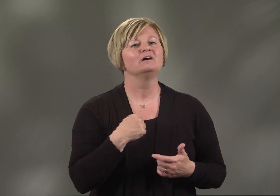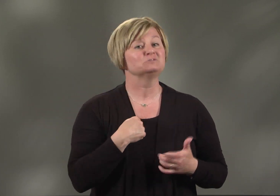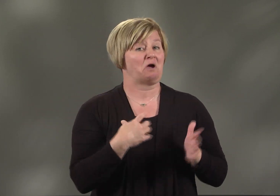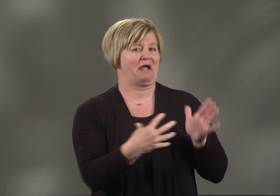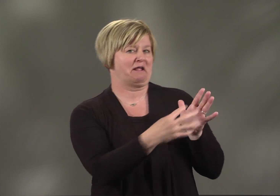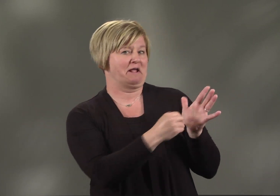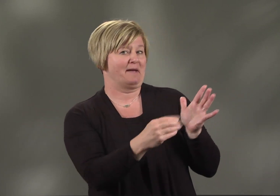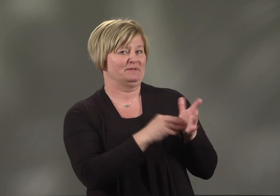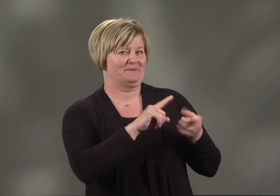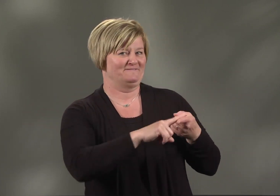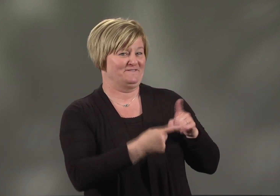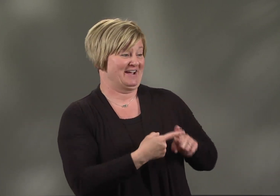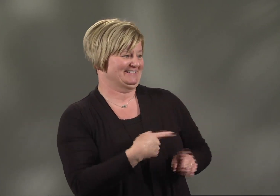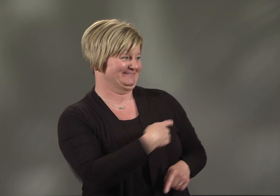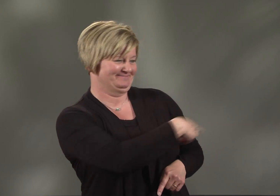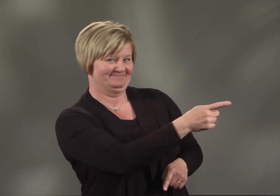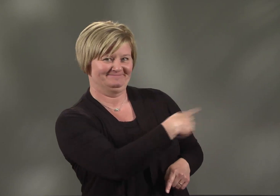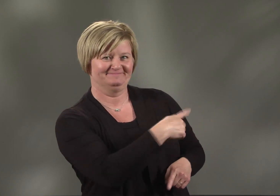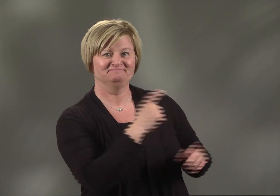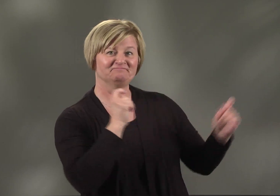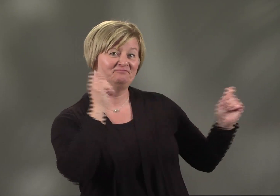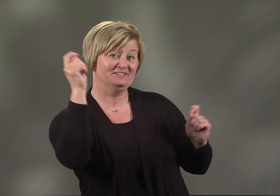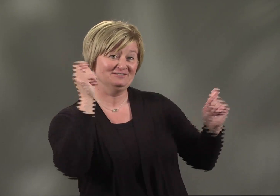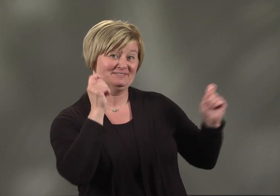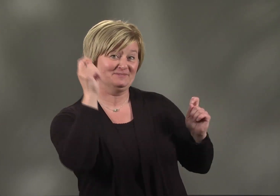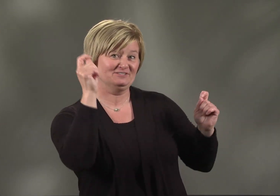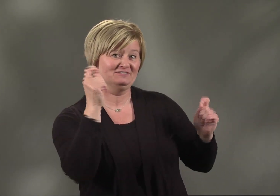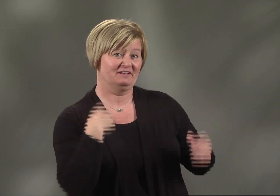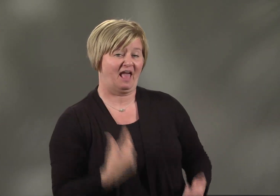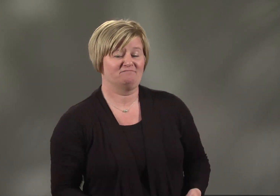and copied the friends' facial expressions and just shrugged my shoulders.